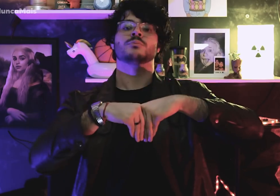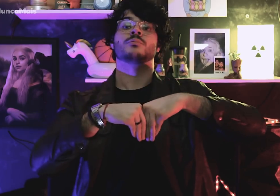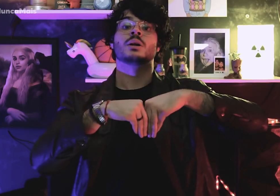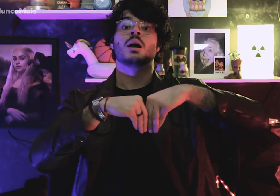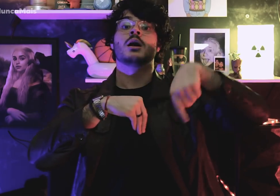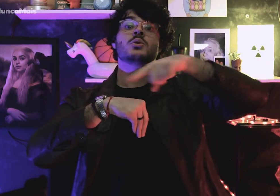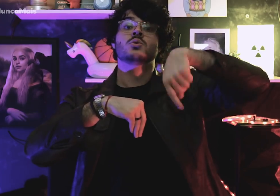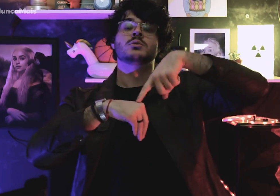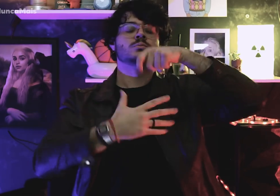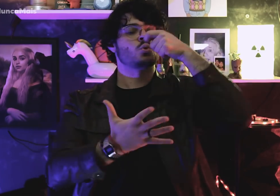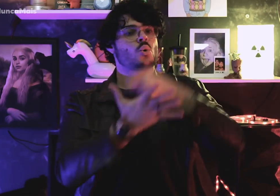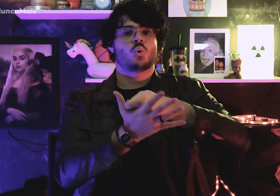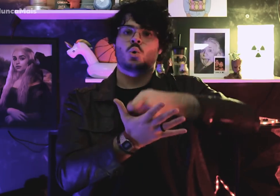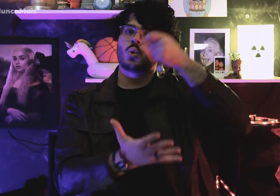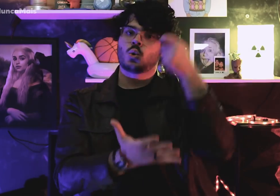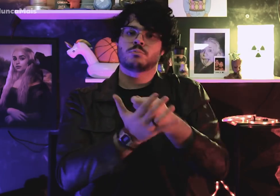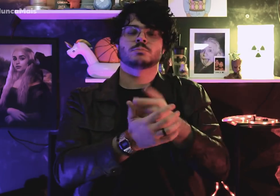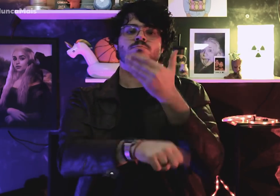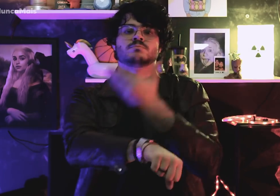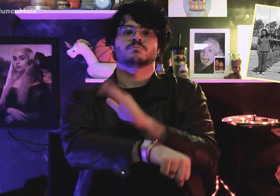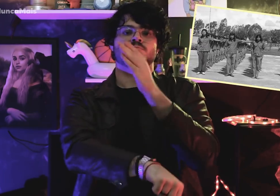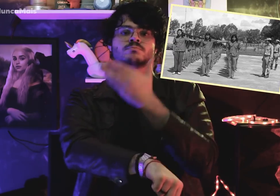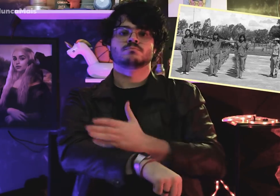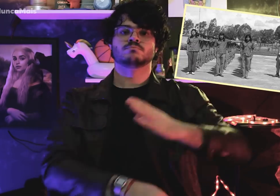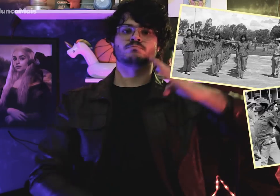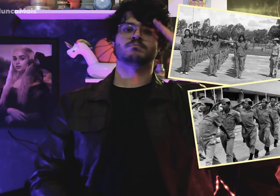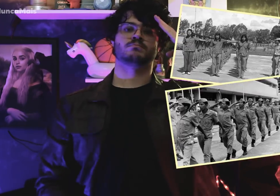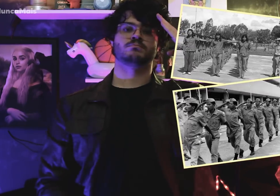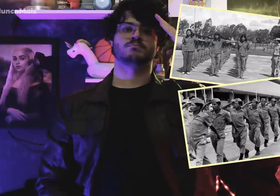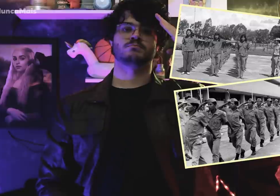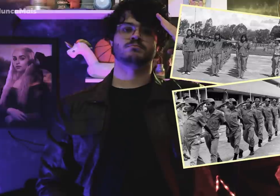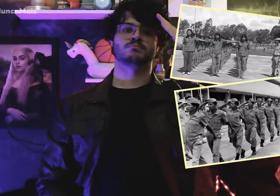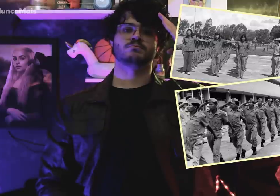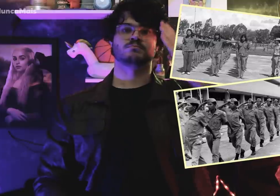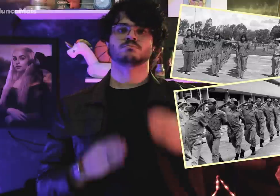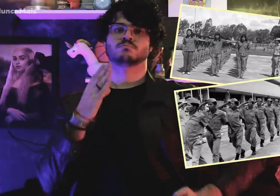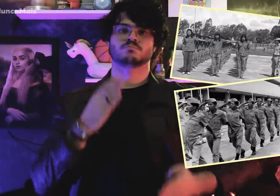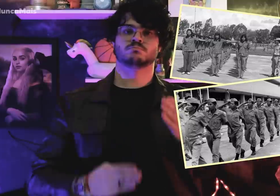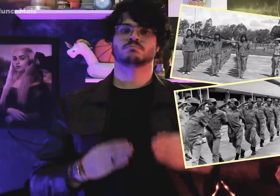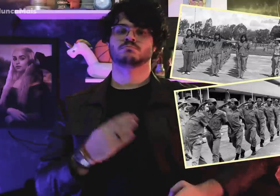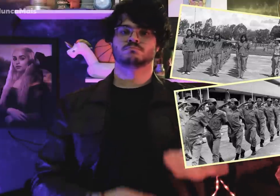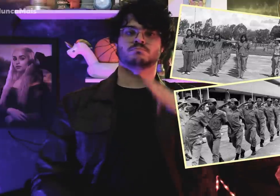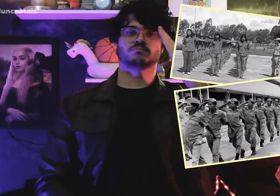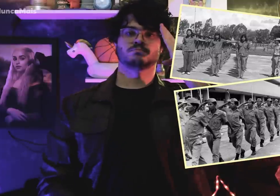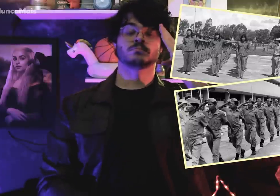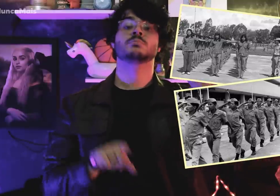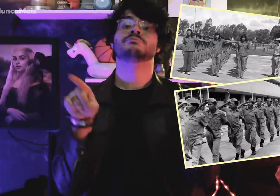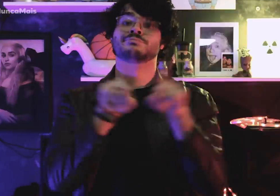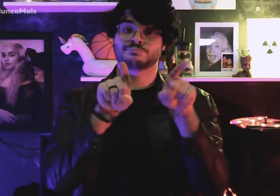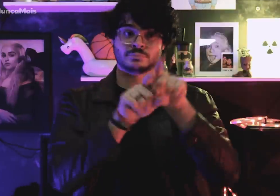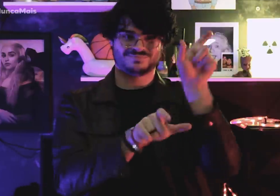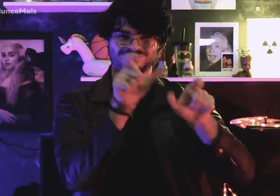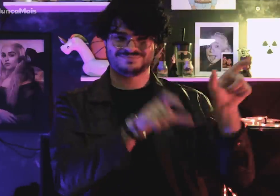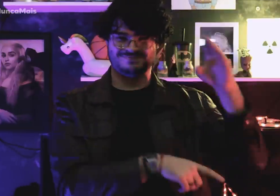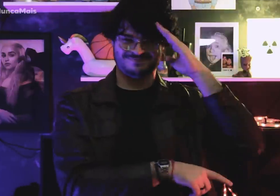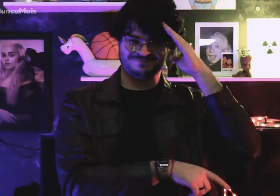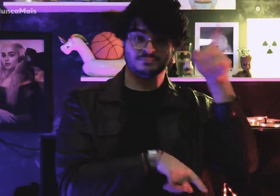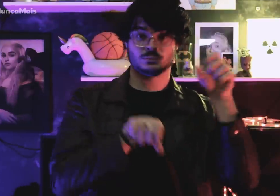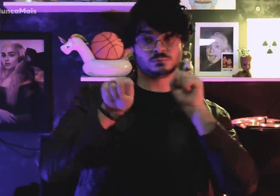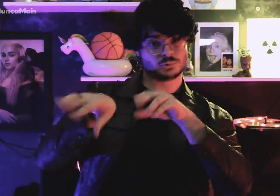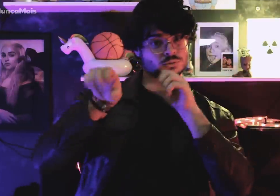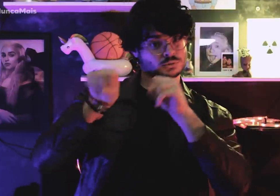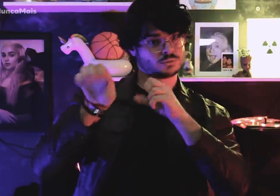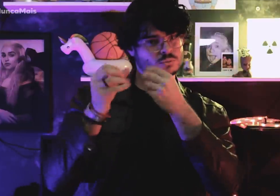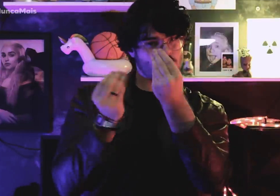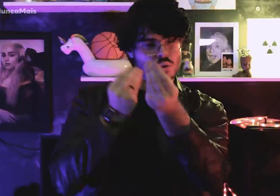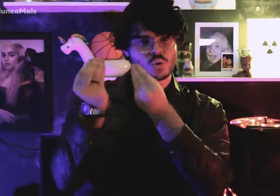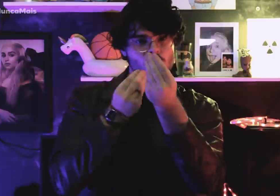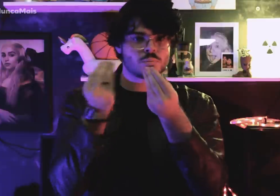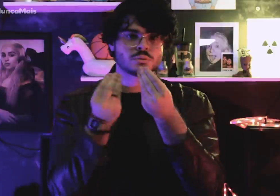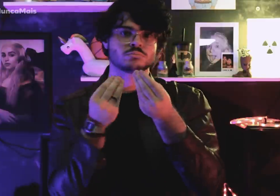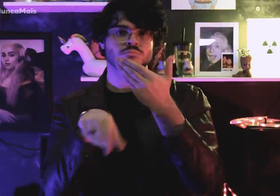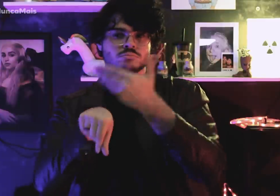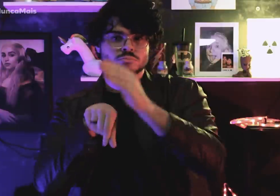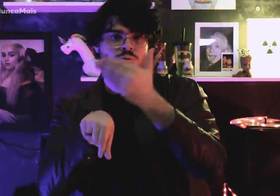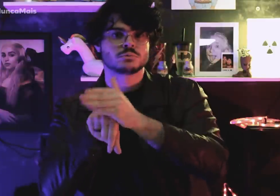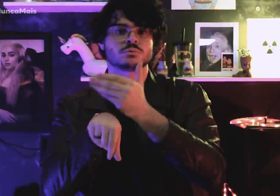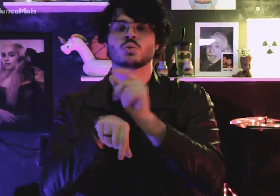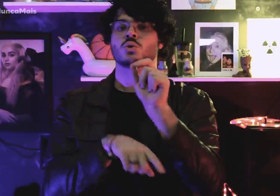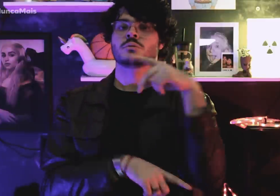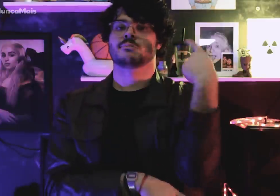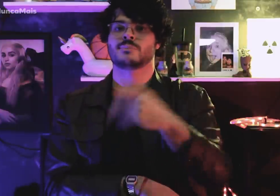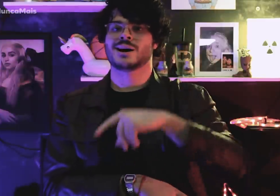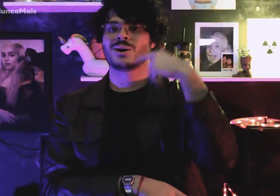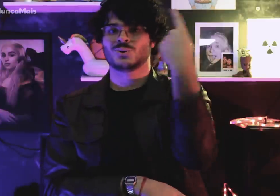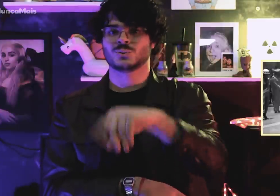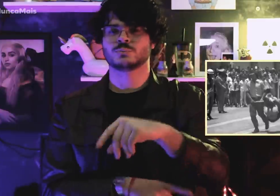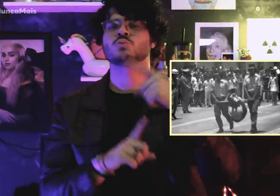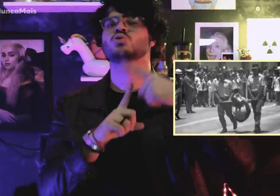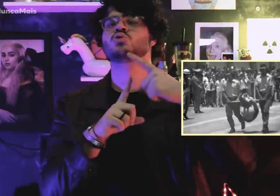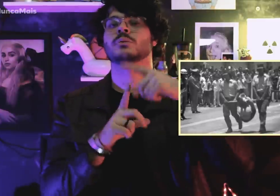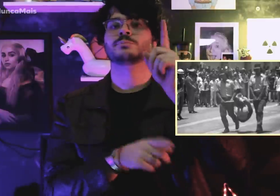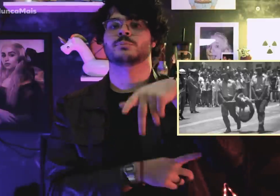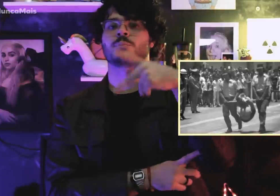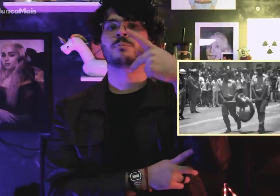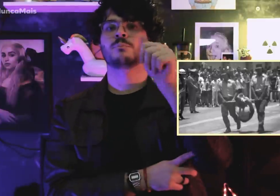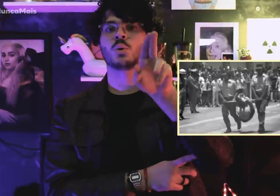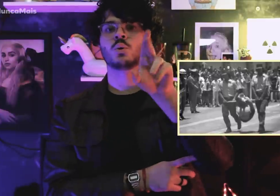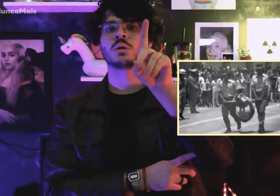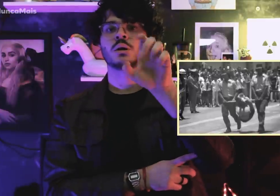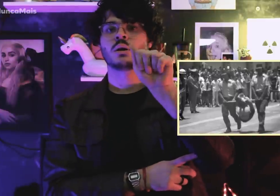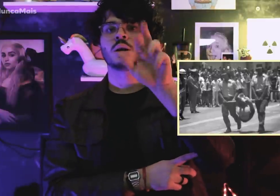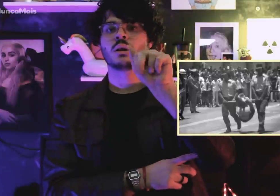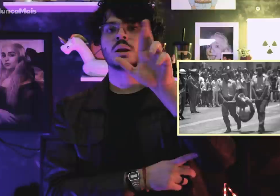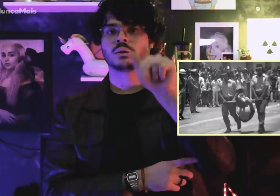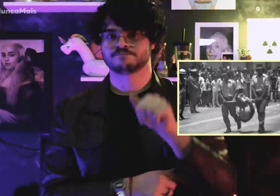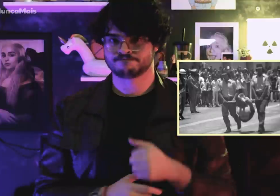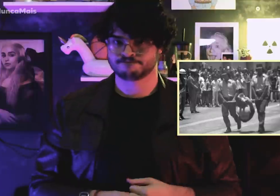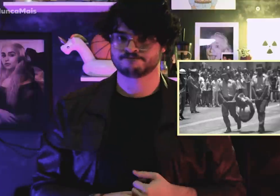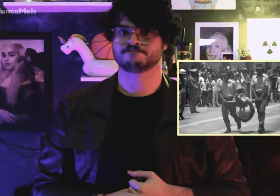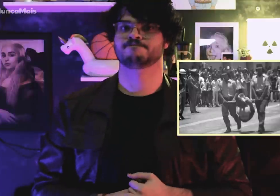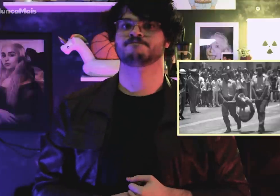they were forced to train under torture on the macaw stick as training.